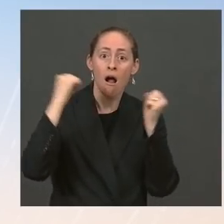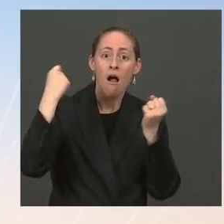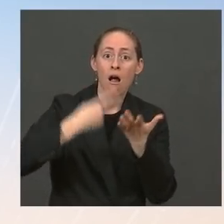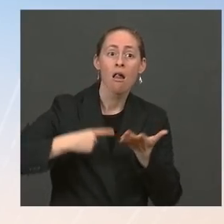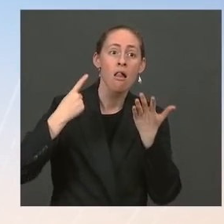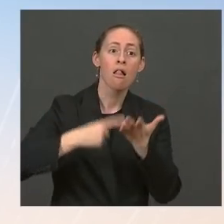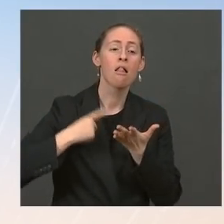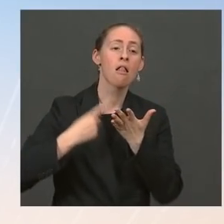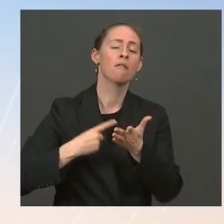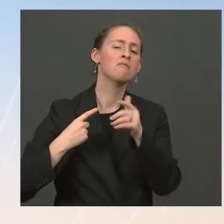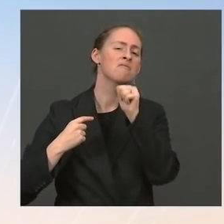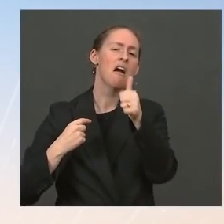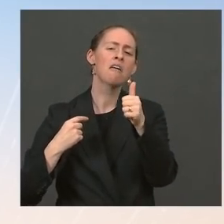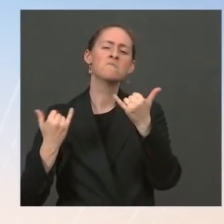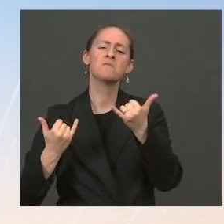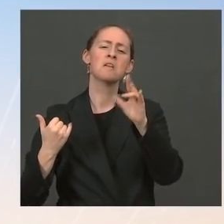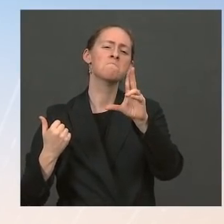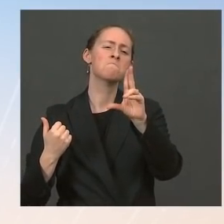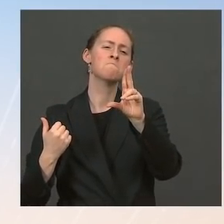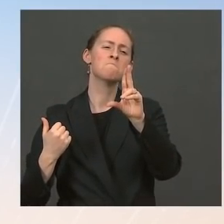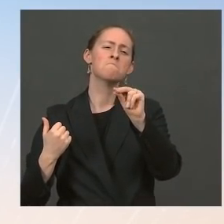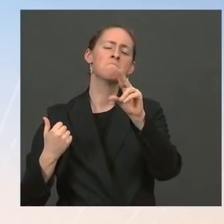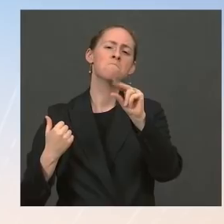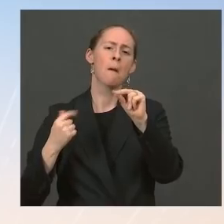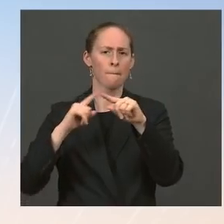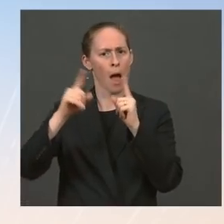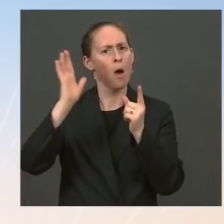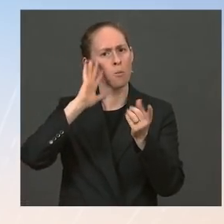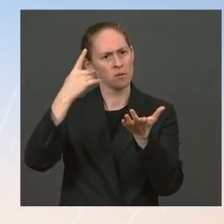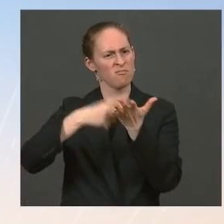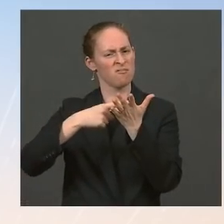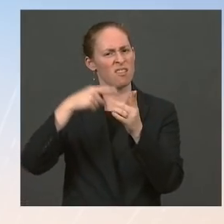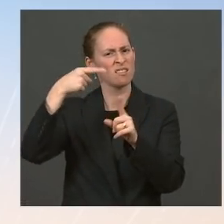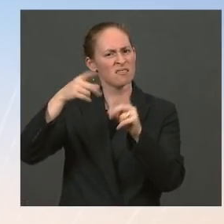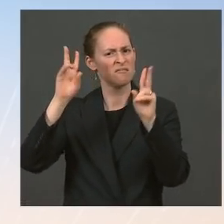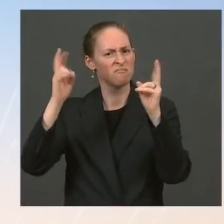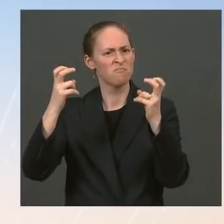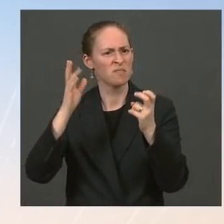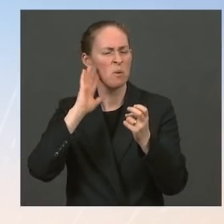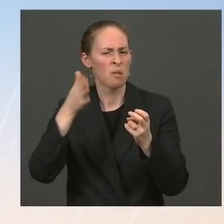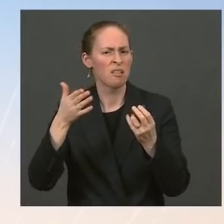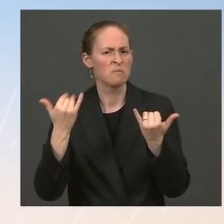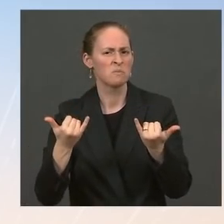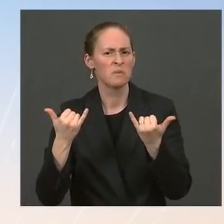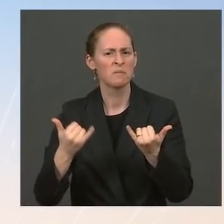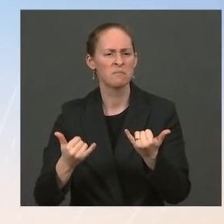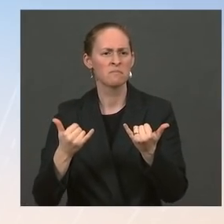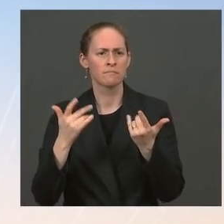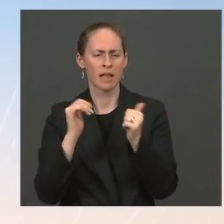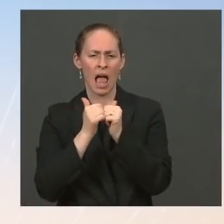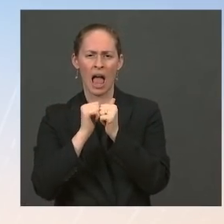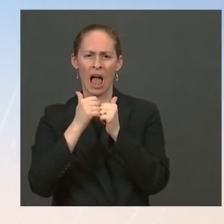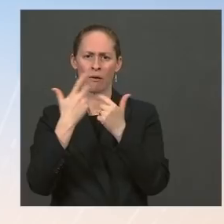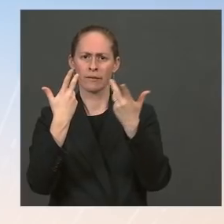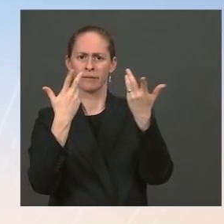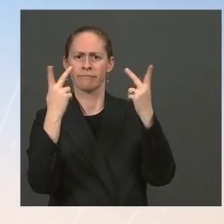But certainly, migration will be, as will every -- steps that can be taken to reduce the number of people who are coming to the border --